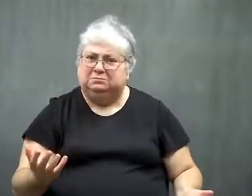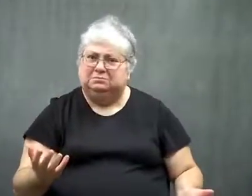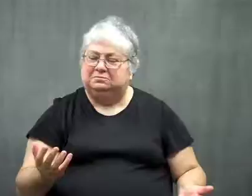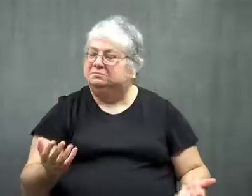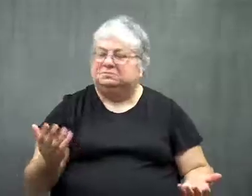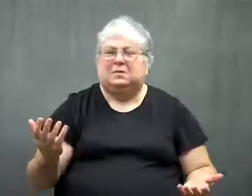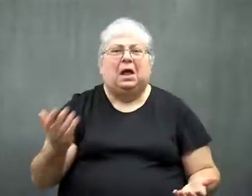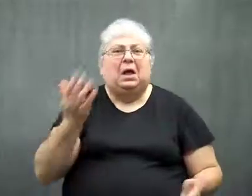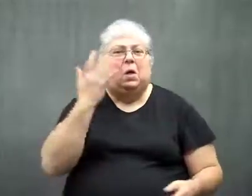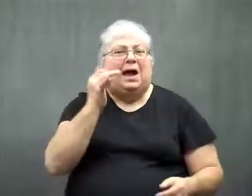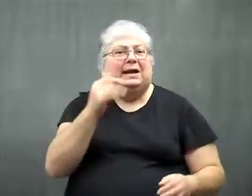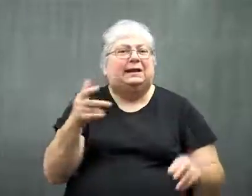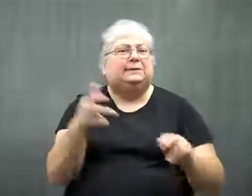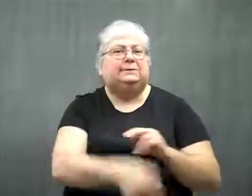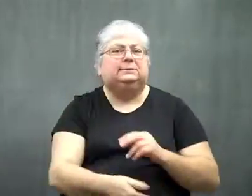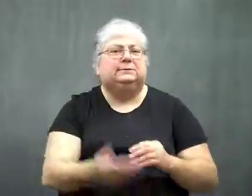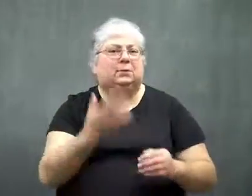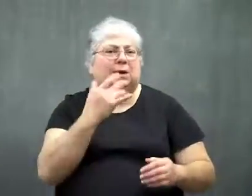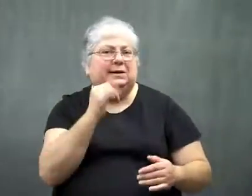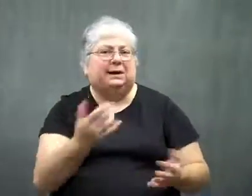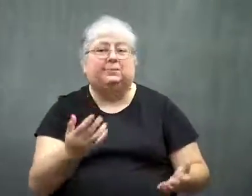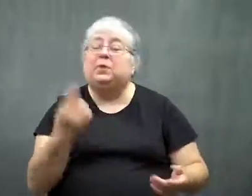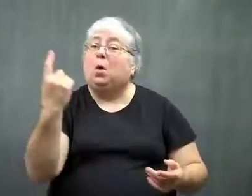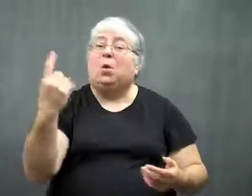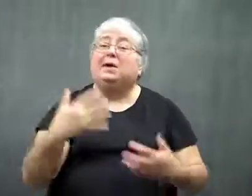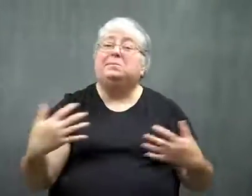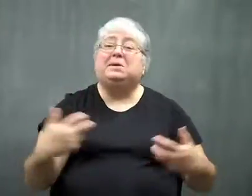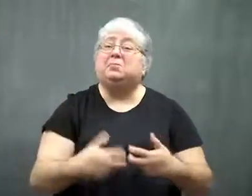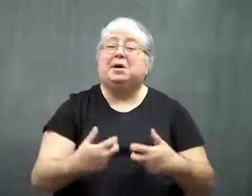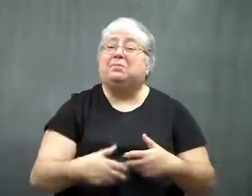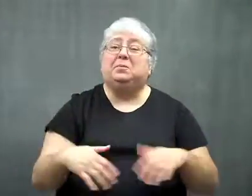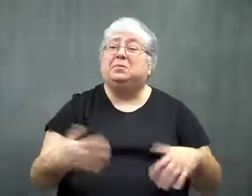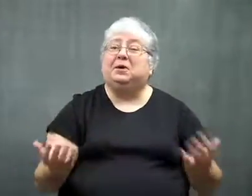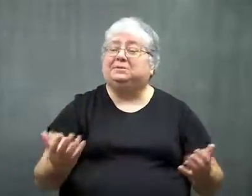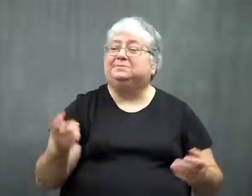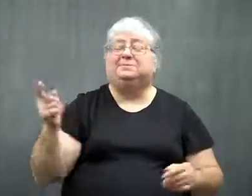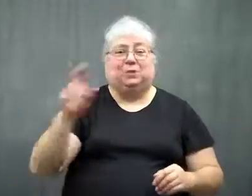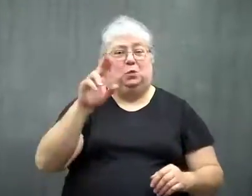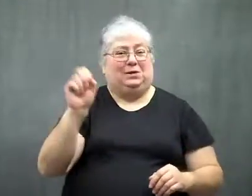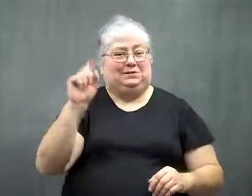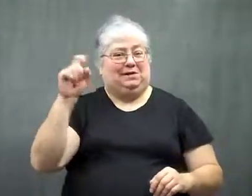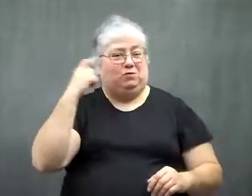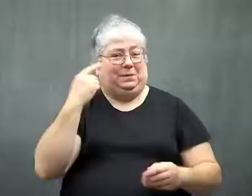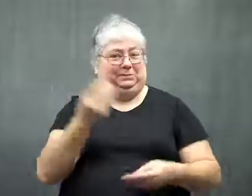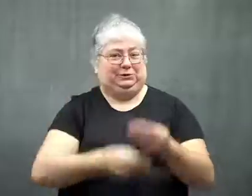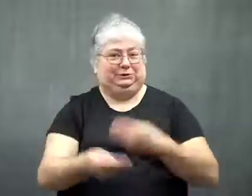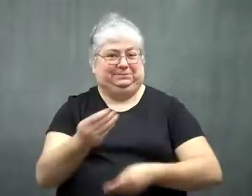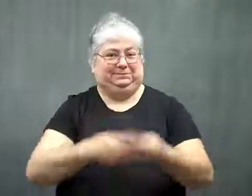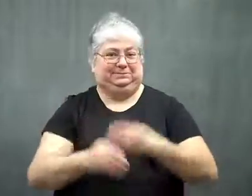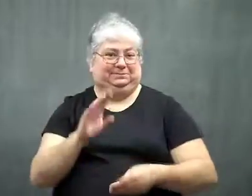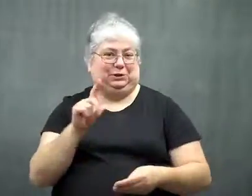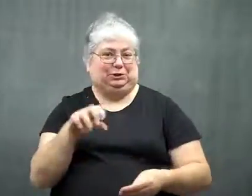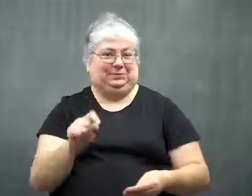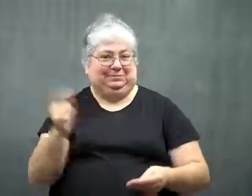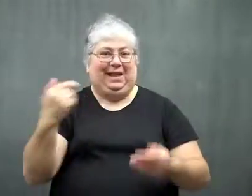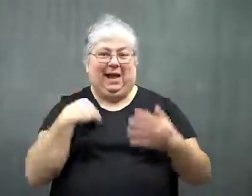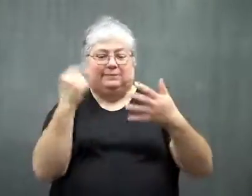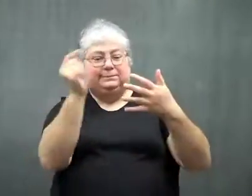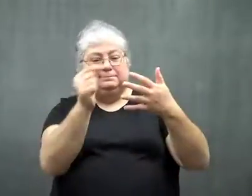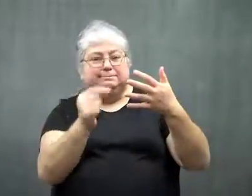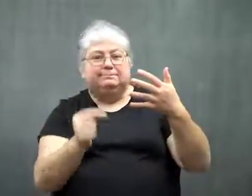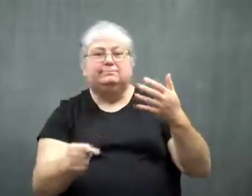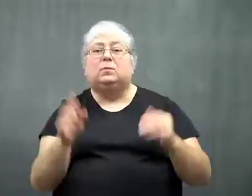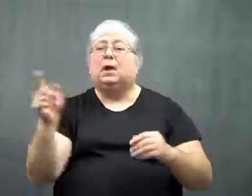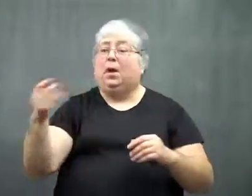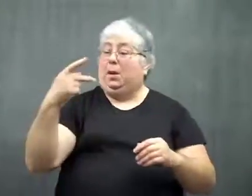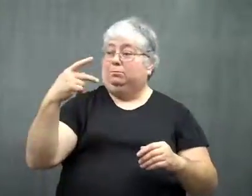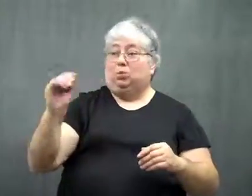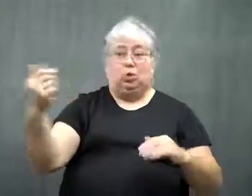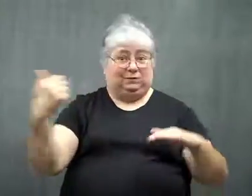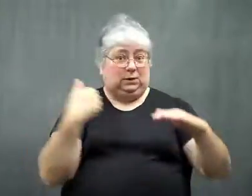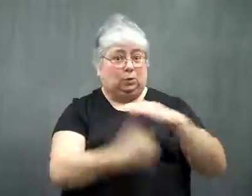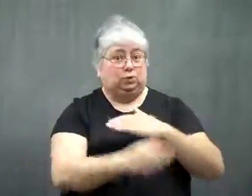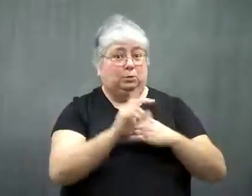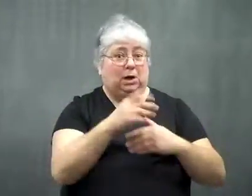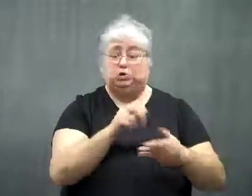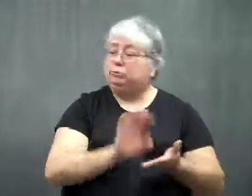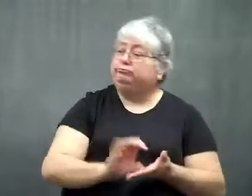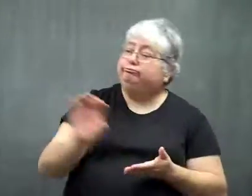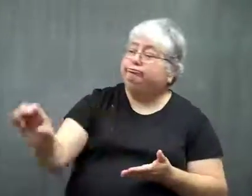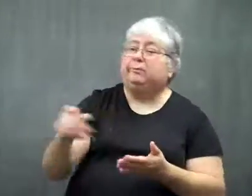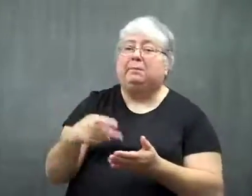Why not just eliminate it? A big roadblock is the U.S. budget.